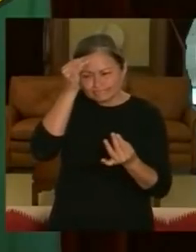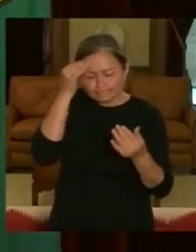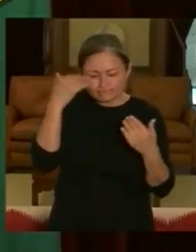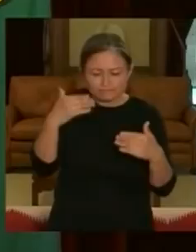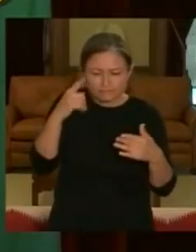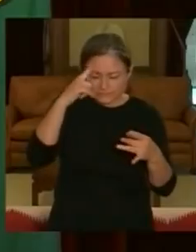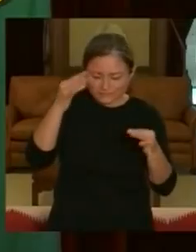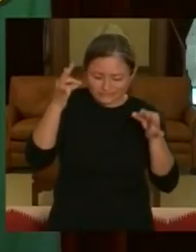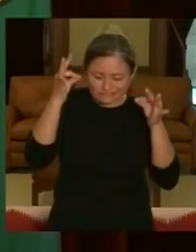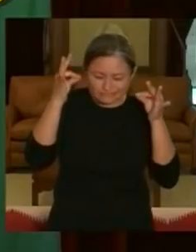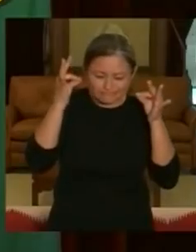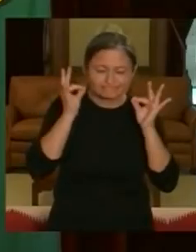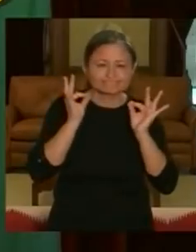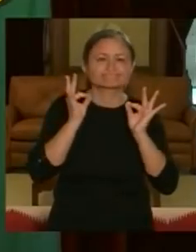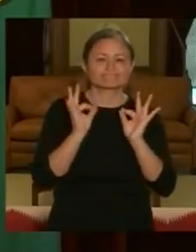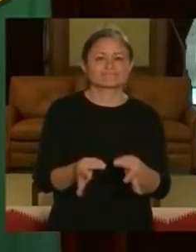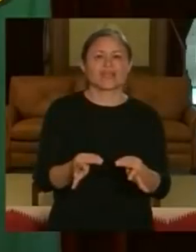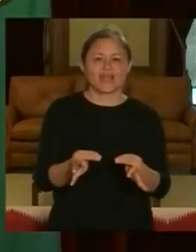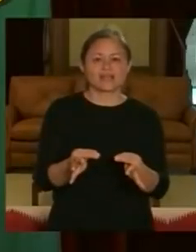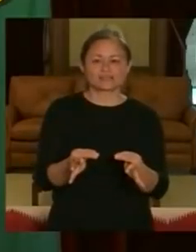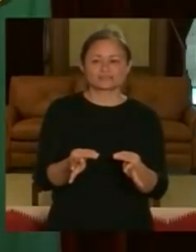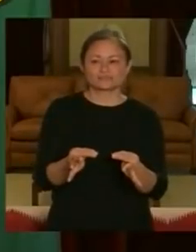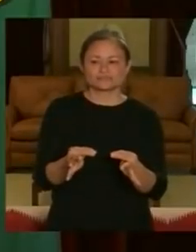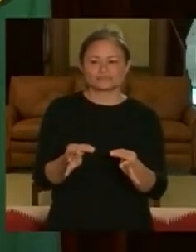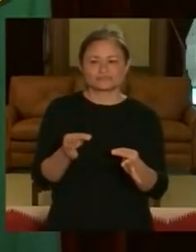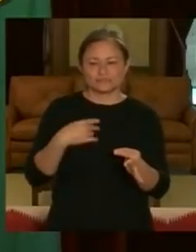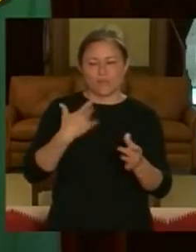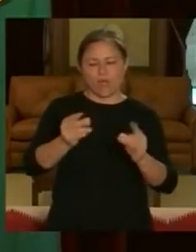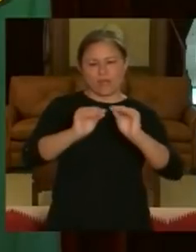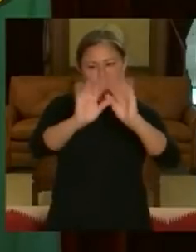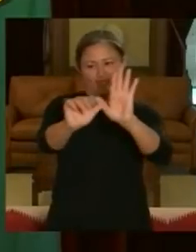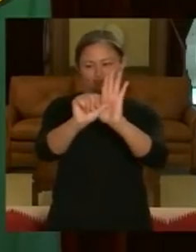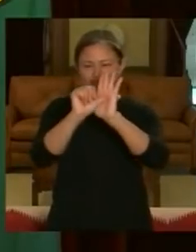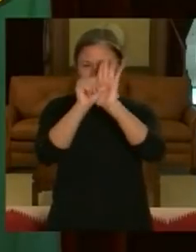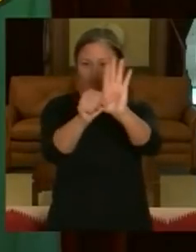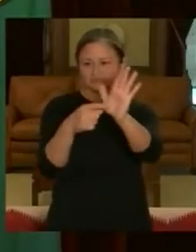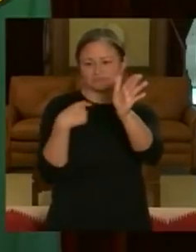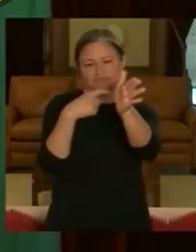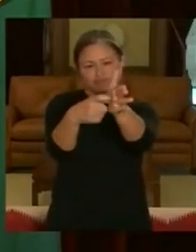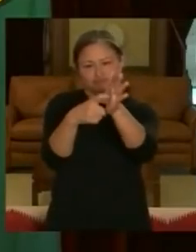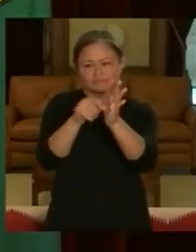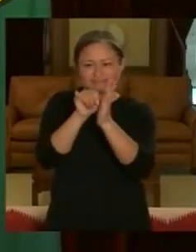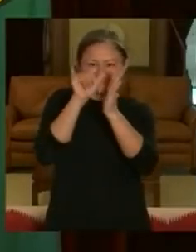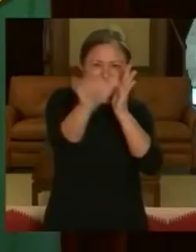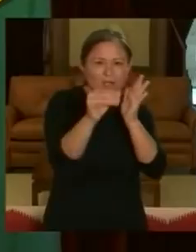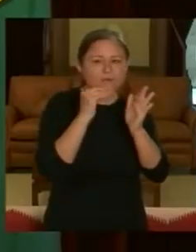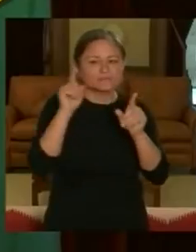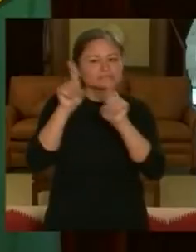CONGREGATE. WE HAVE BEEN THOUGHTFUL AND DELIBERATE IN MAKING THESE TOUGH CHOICES.